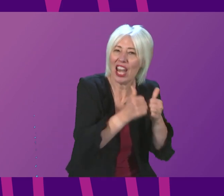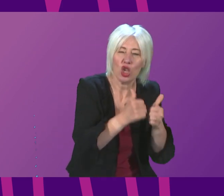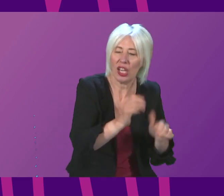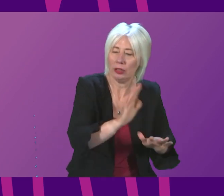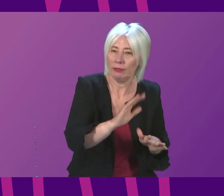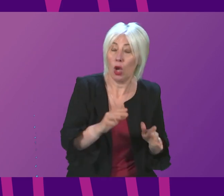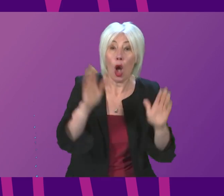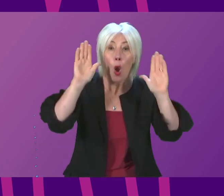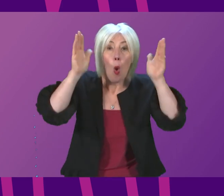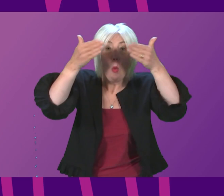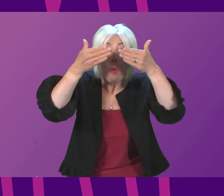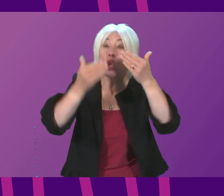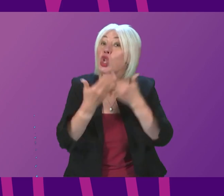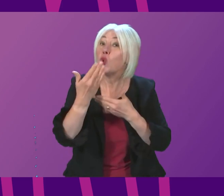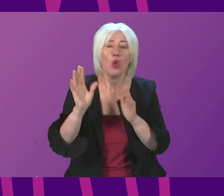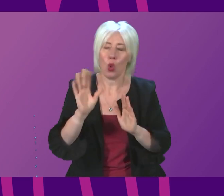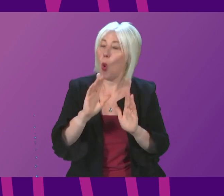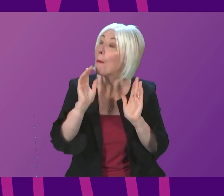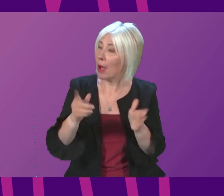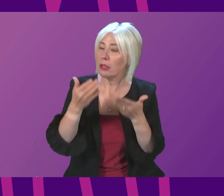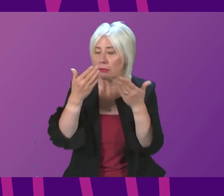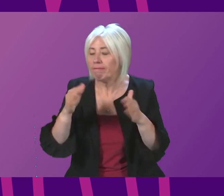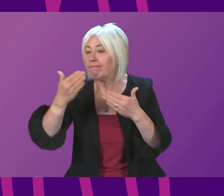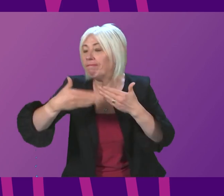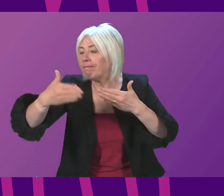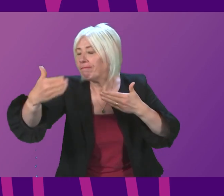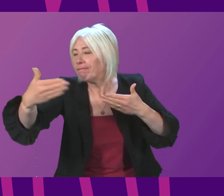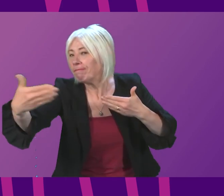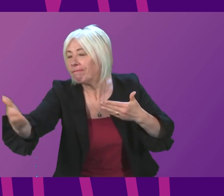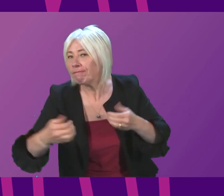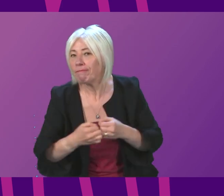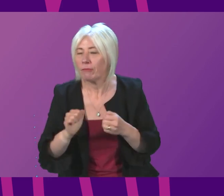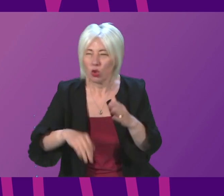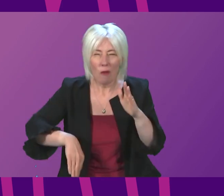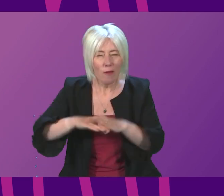It is clear, though, that there is still a very long way to go on fully understanding